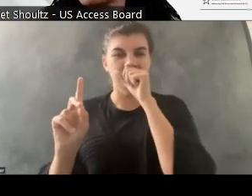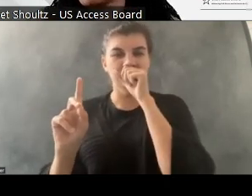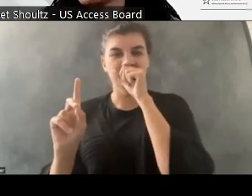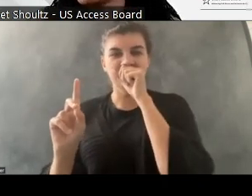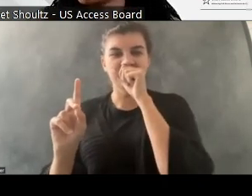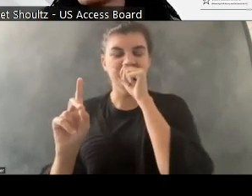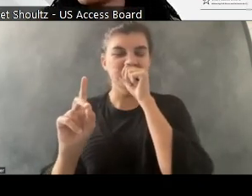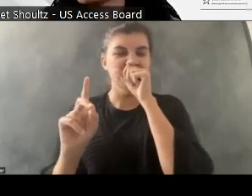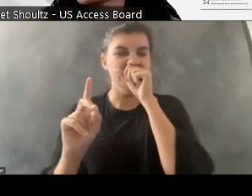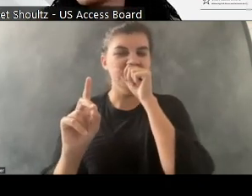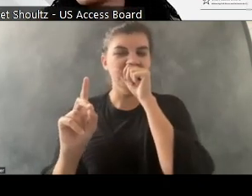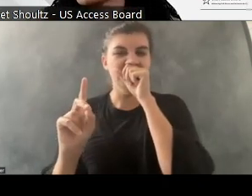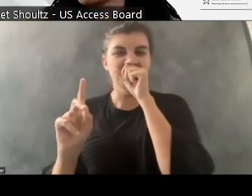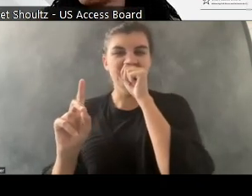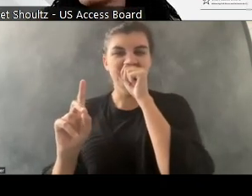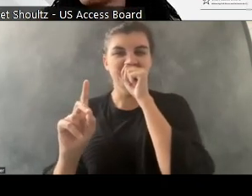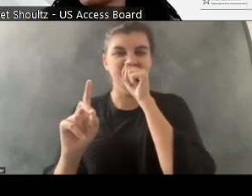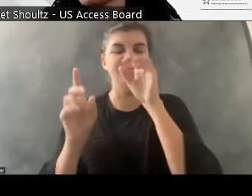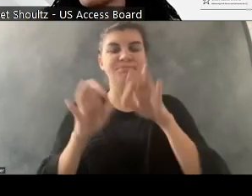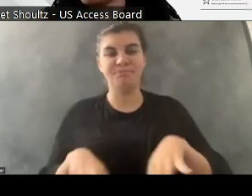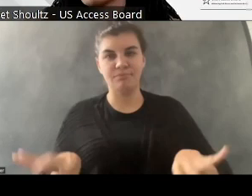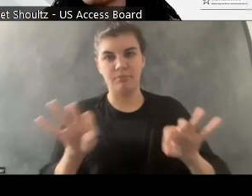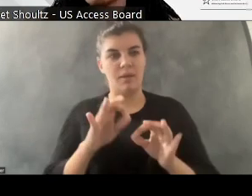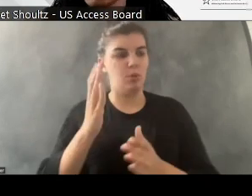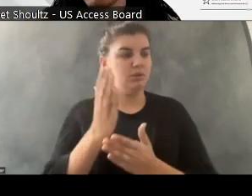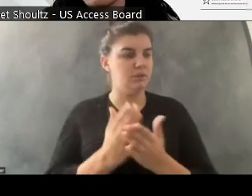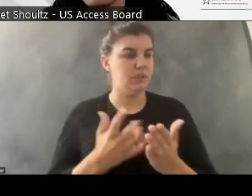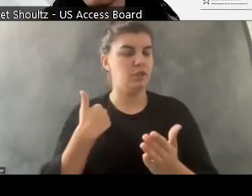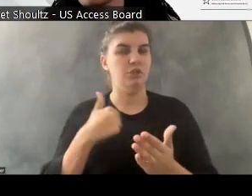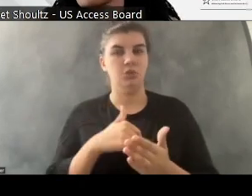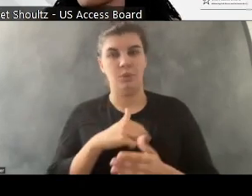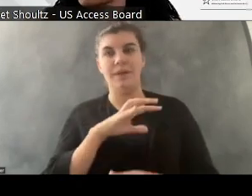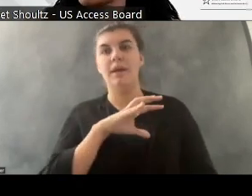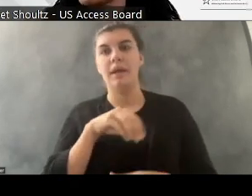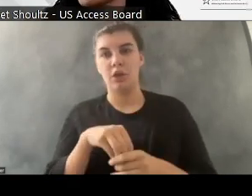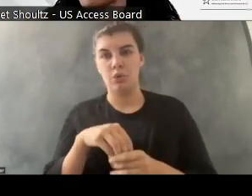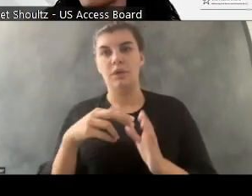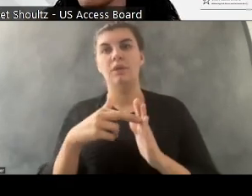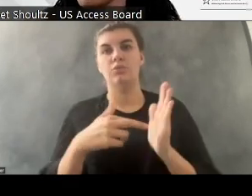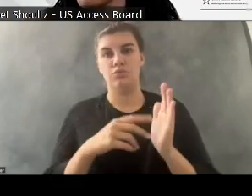The pertinent sections have been directly included in the rule text.